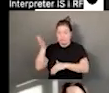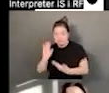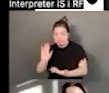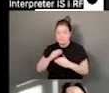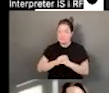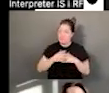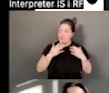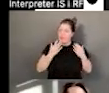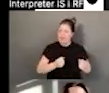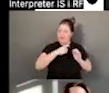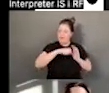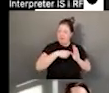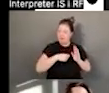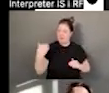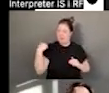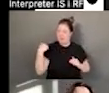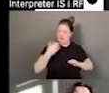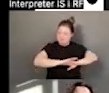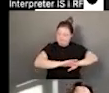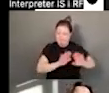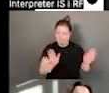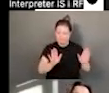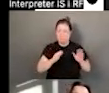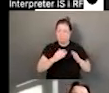that just finished recently on cognitive accessibility.